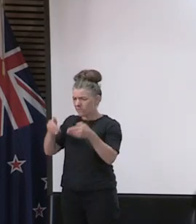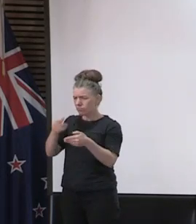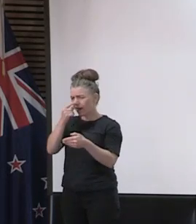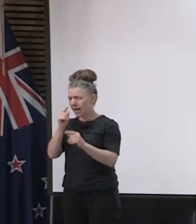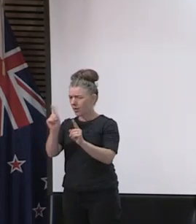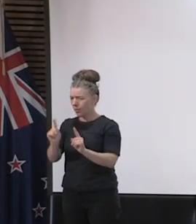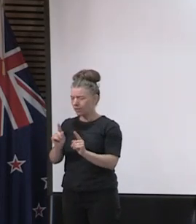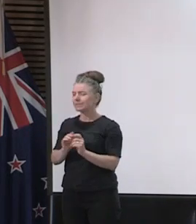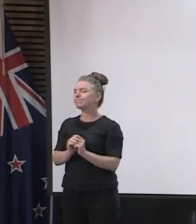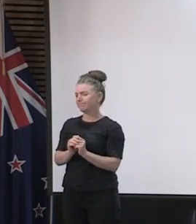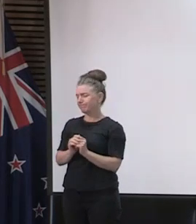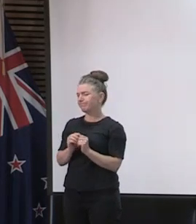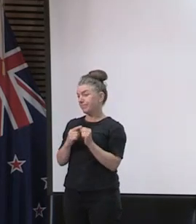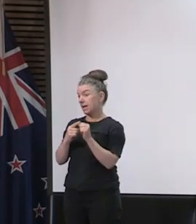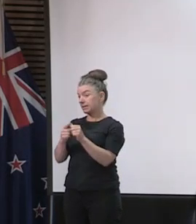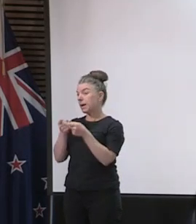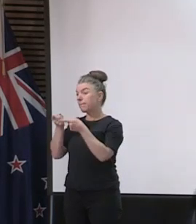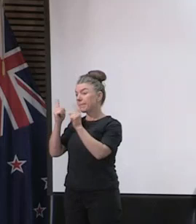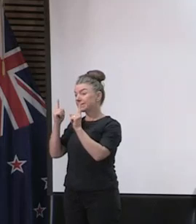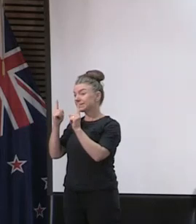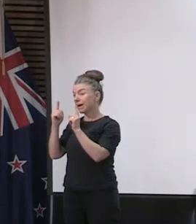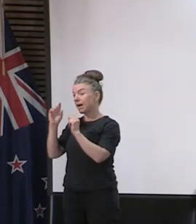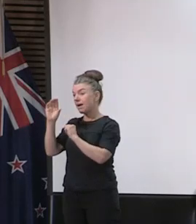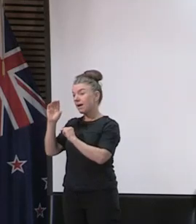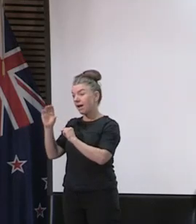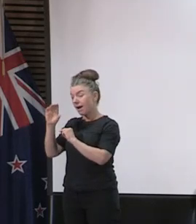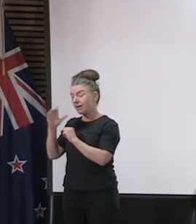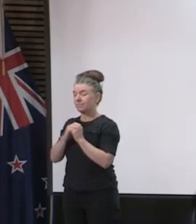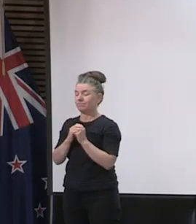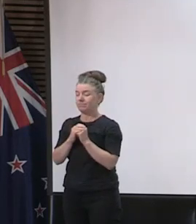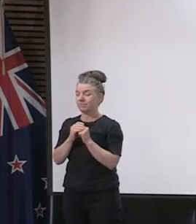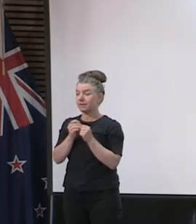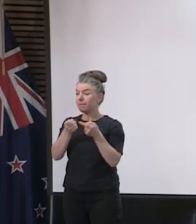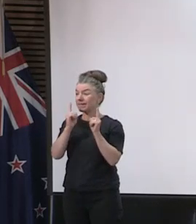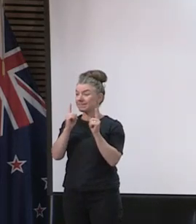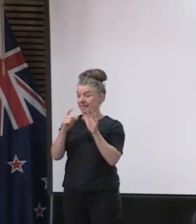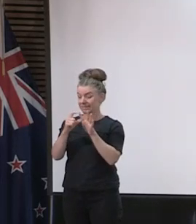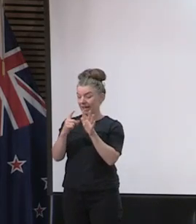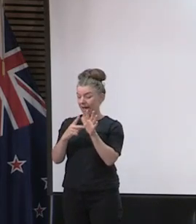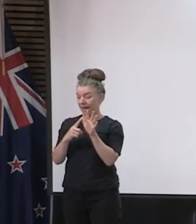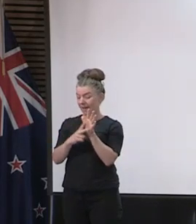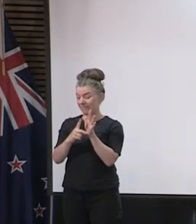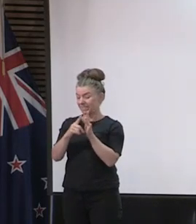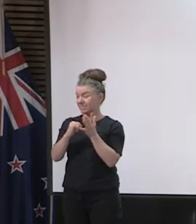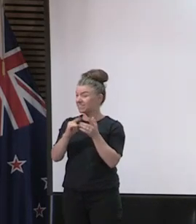gave them clarity now as to what that might look like.